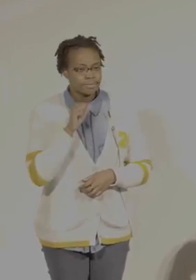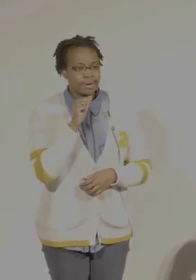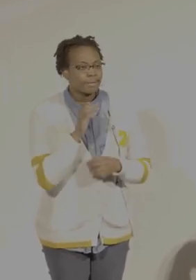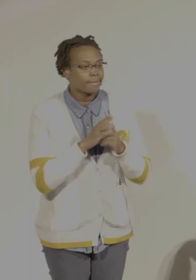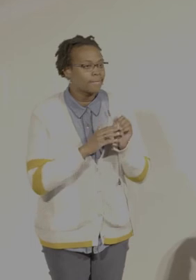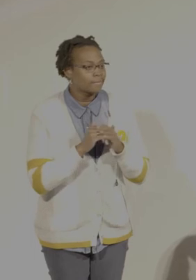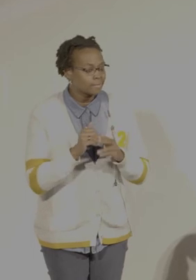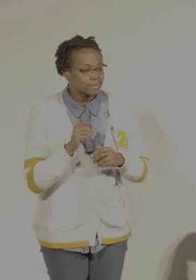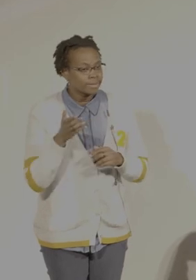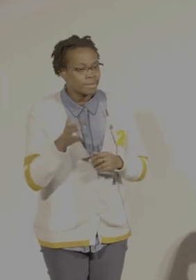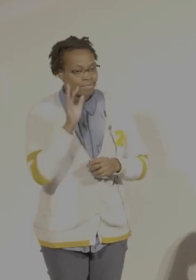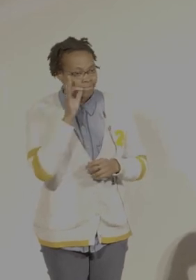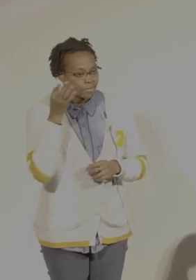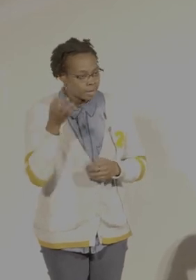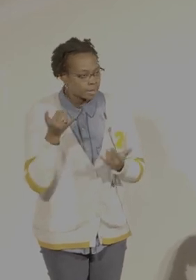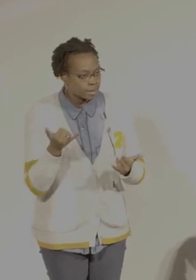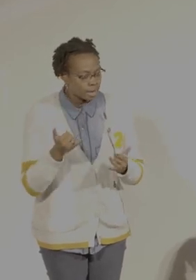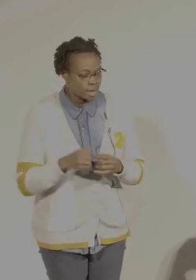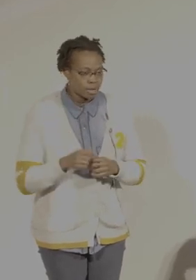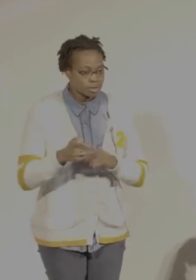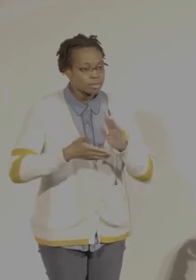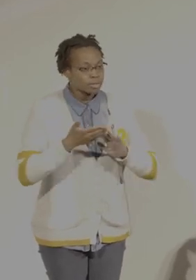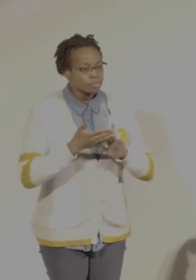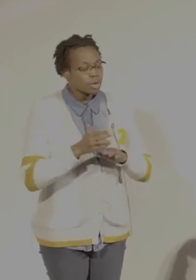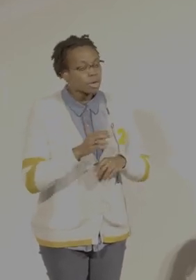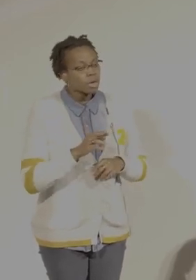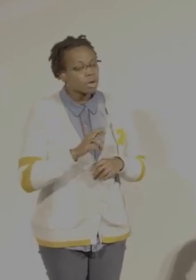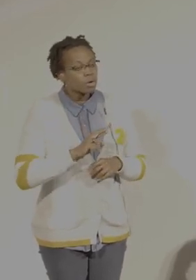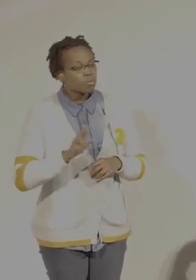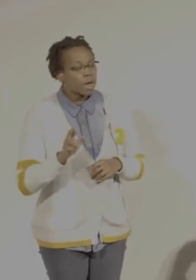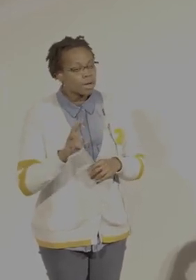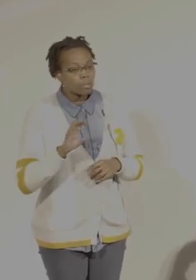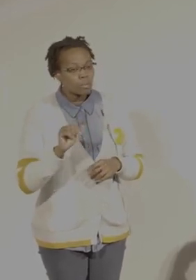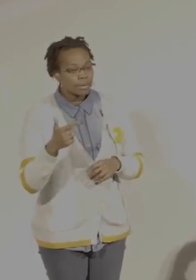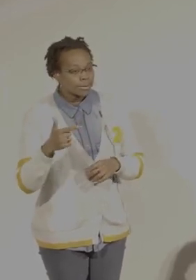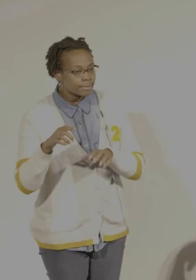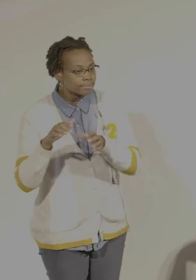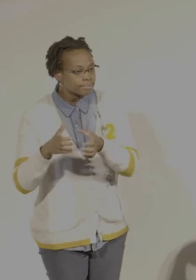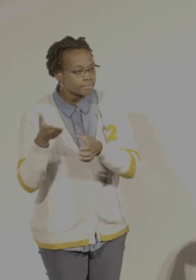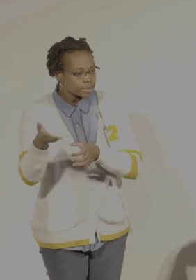in France right now. And she runs the right wing party there. And I think what we all have to remember